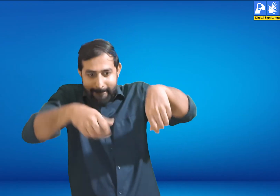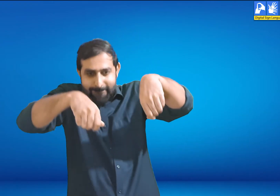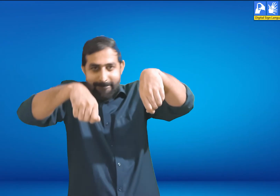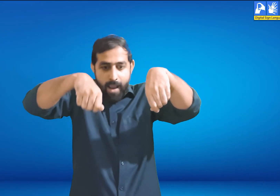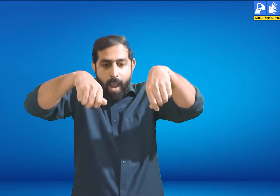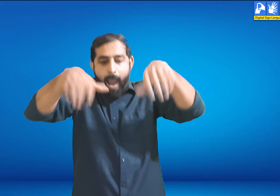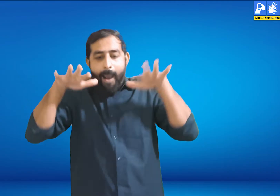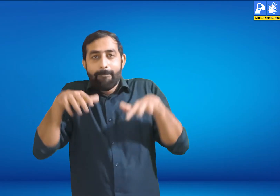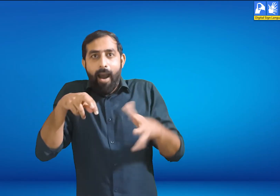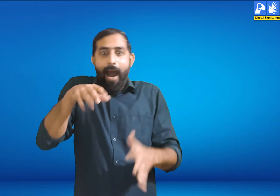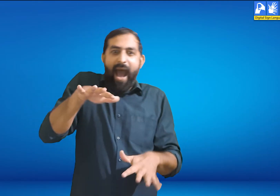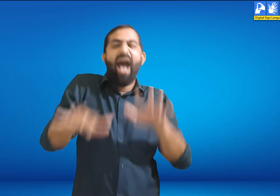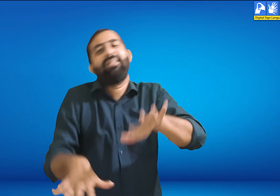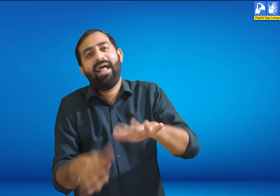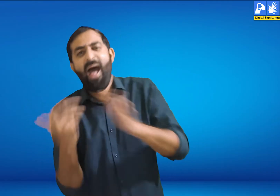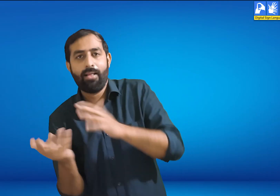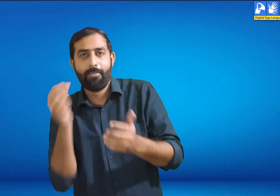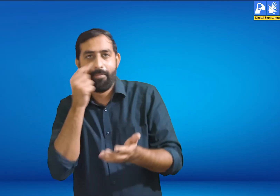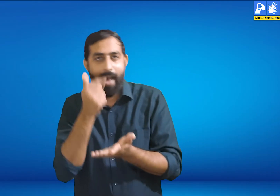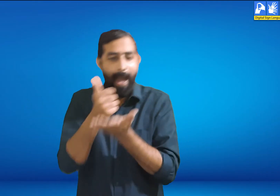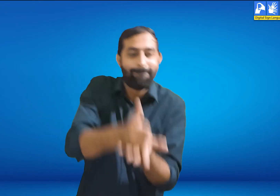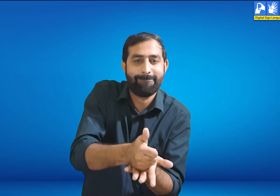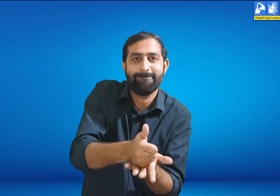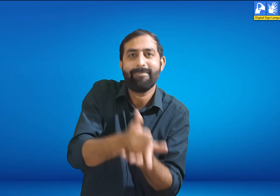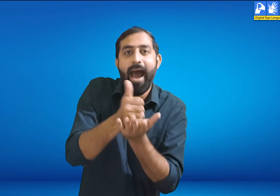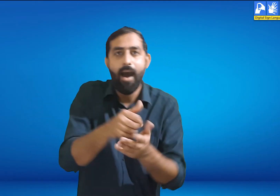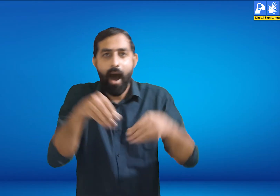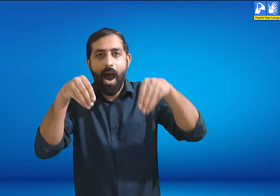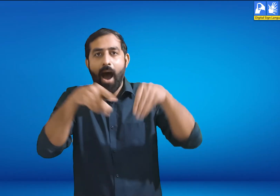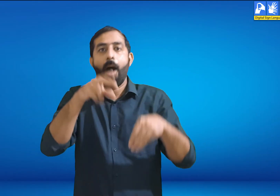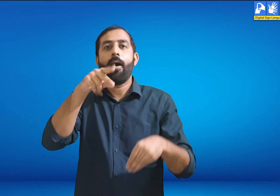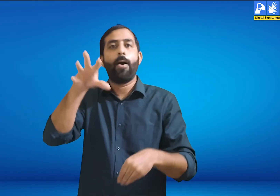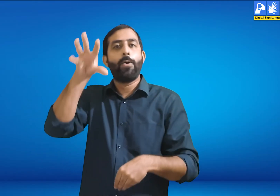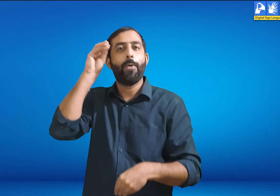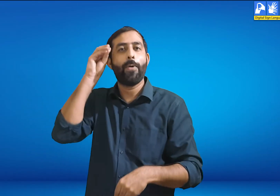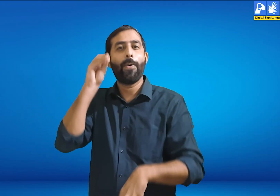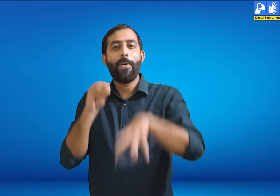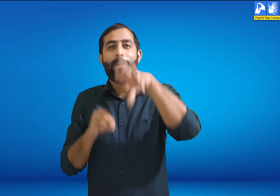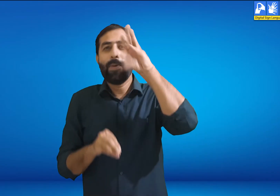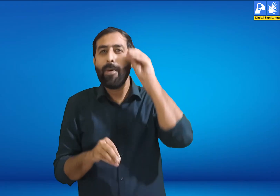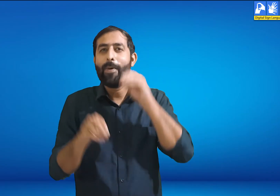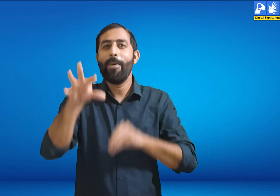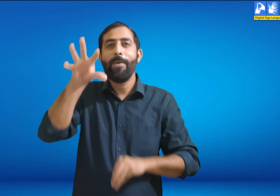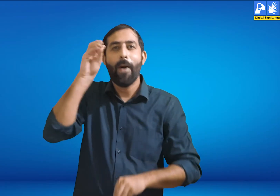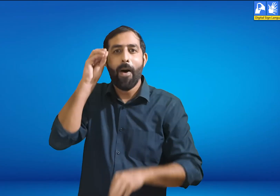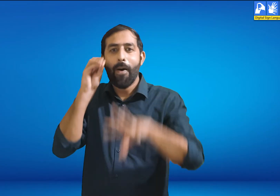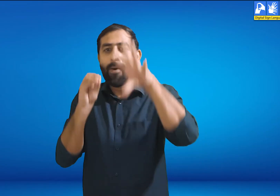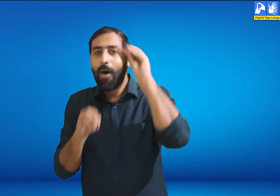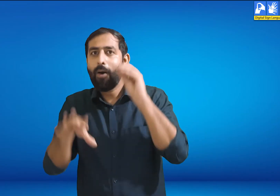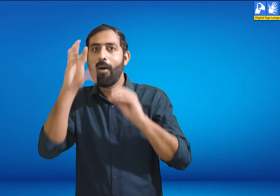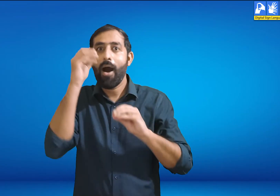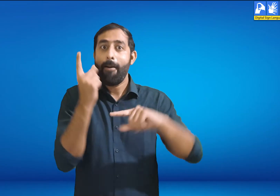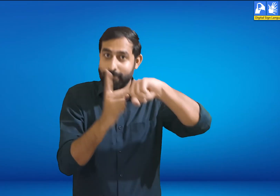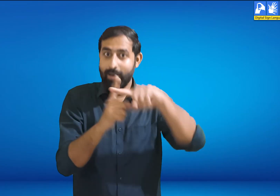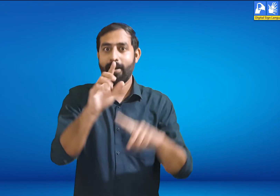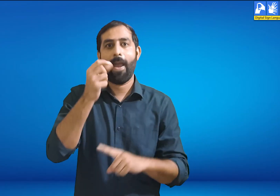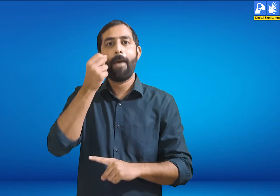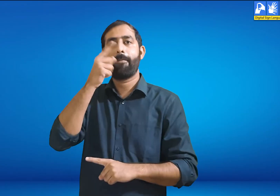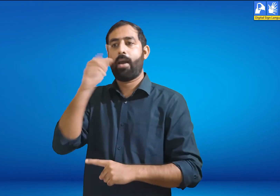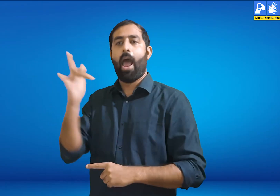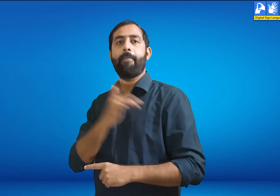Learning refers to the student, or learner, and how the education or training process impacts them. For example, how a child learns to walk.